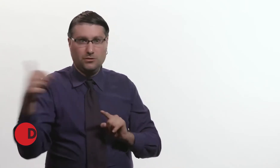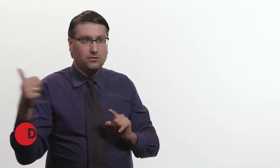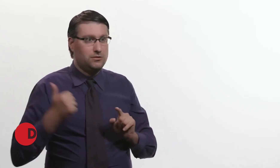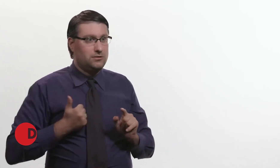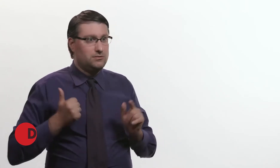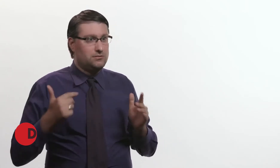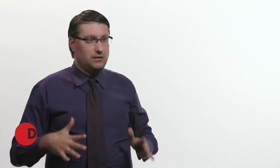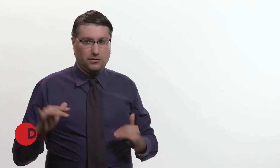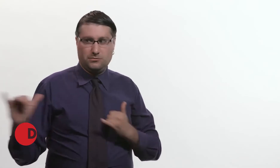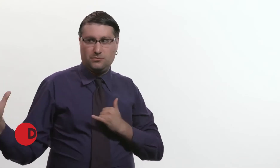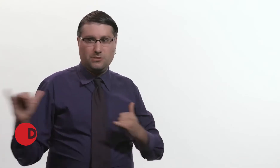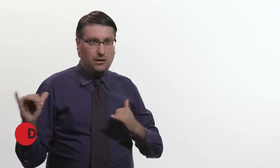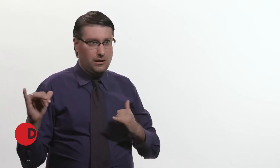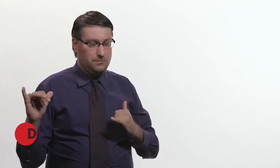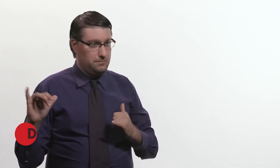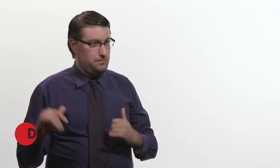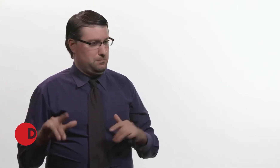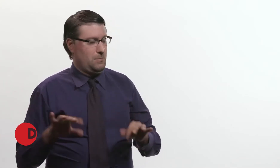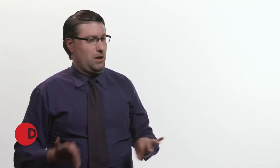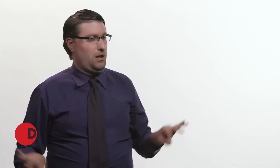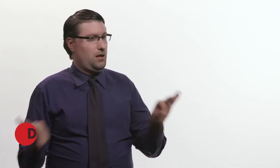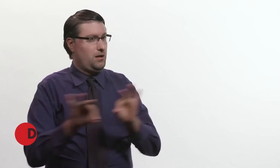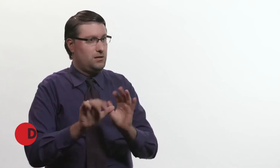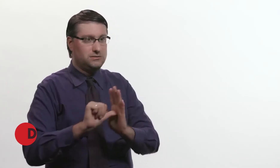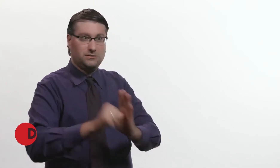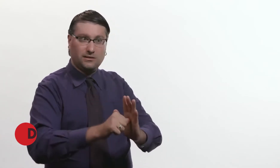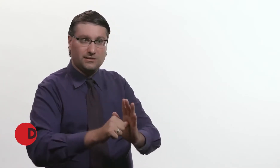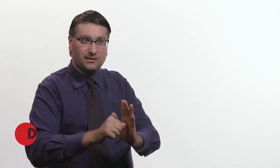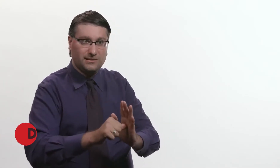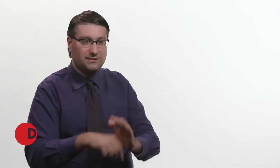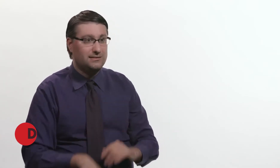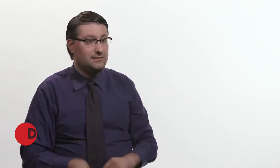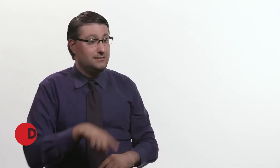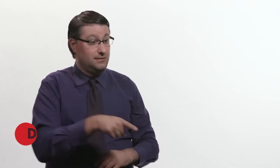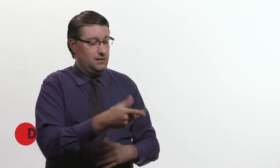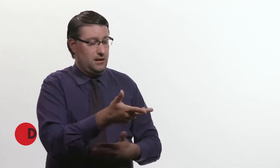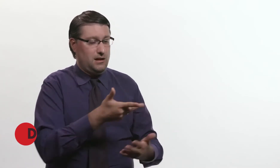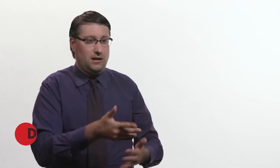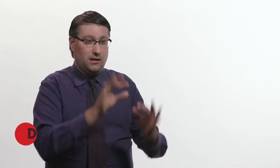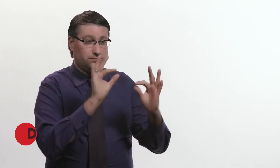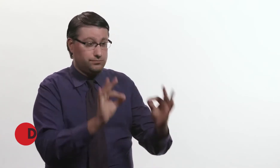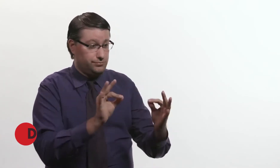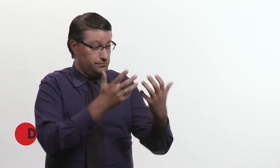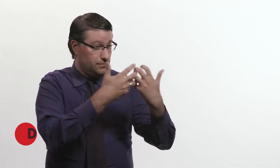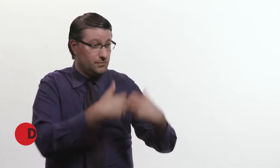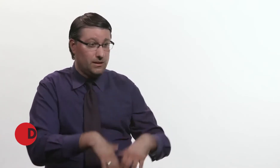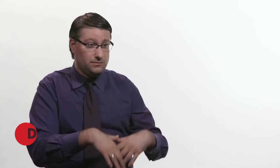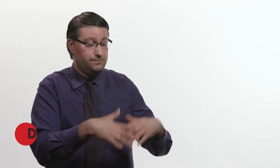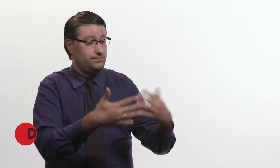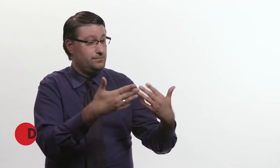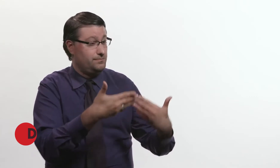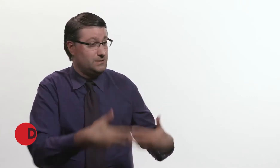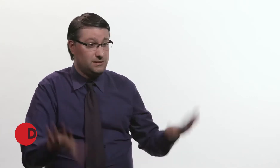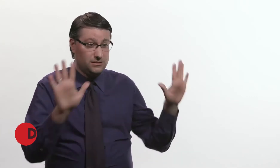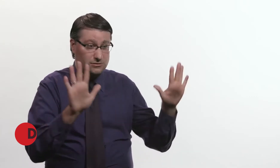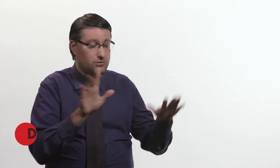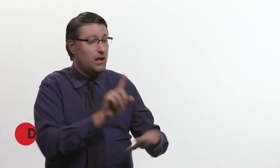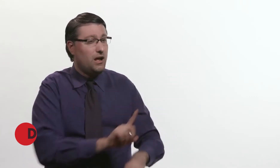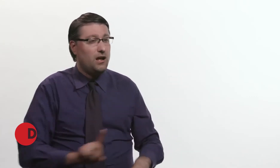on same level as other Canadians, it is important to emphasize this. Once the conversation is over, the Deaf person goes to a booth